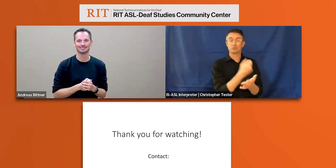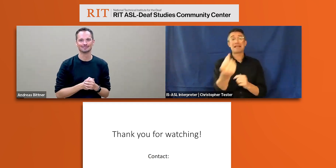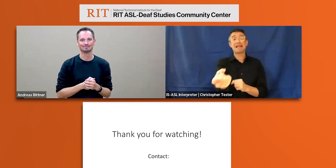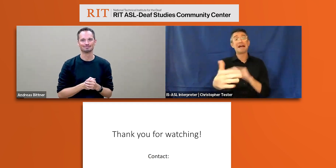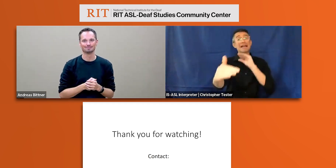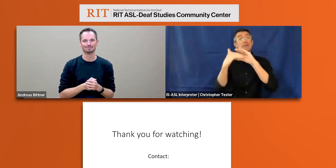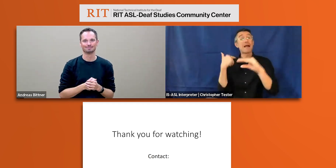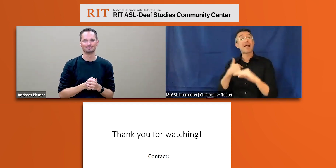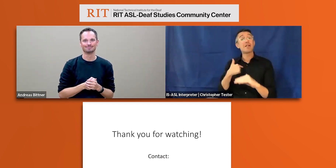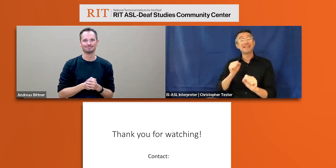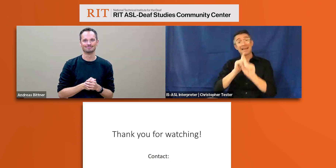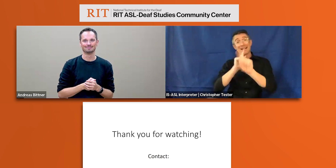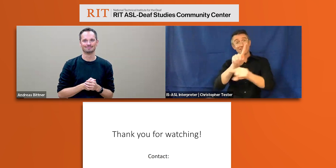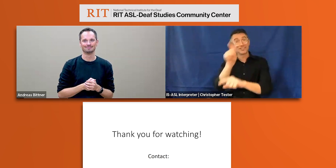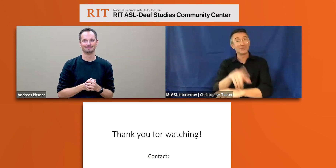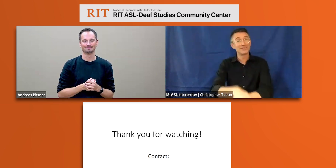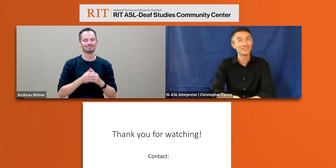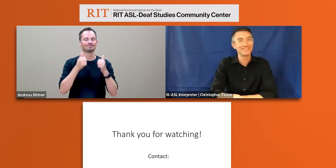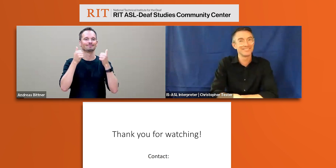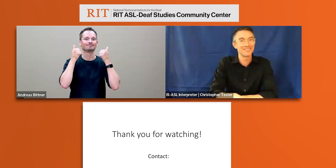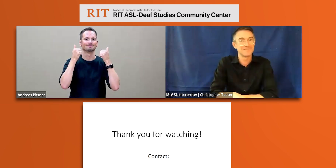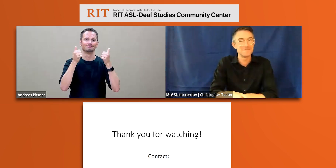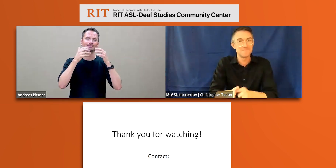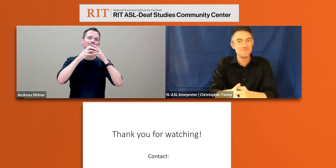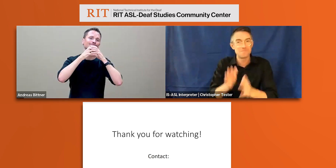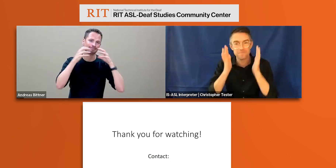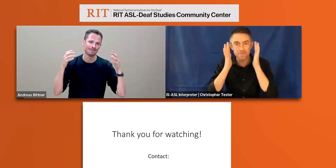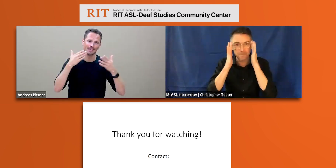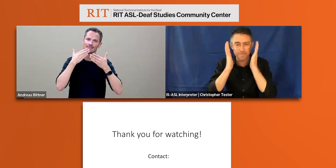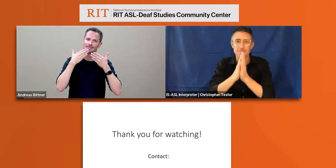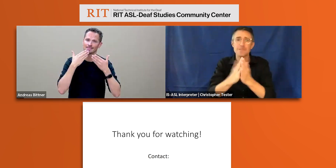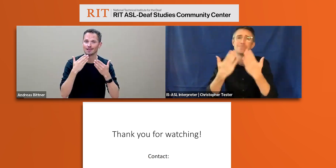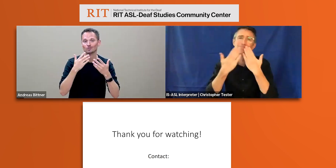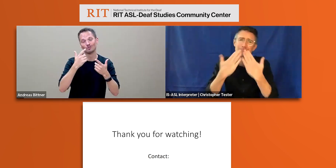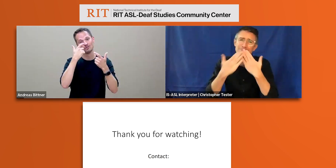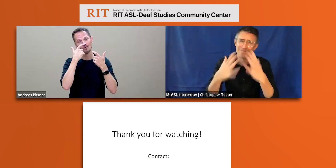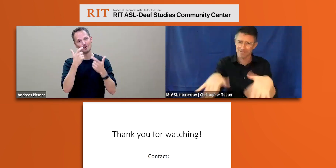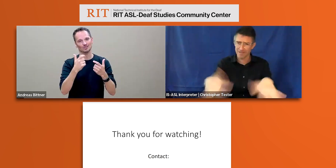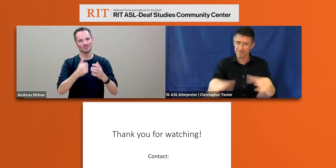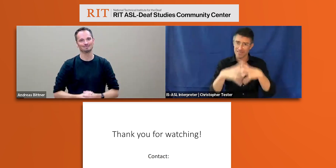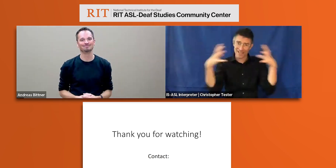So, please feel free to send me an email and I can get back to you and answer your questions.